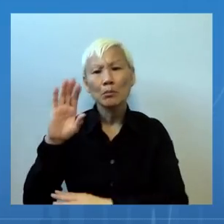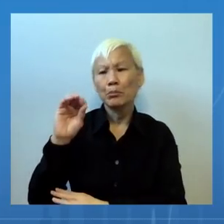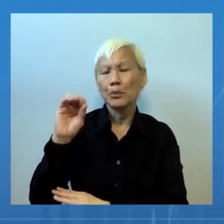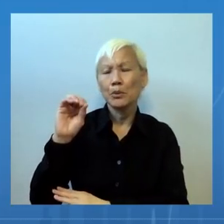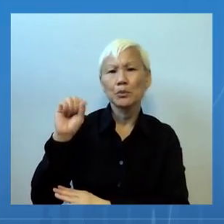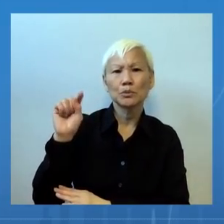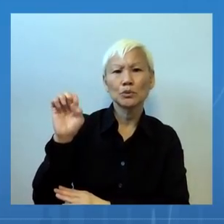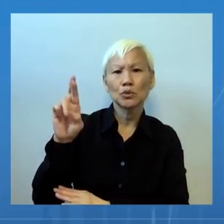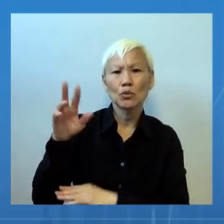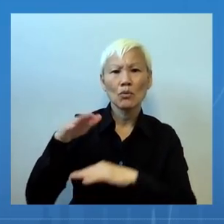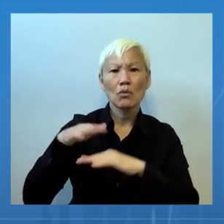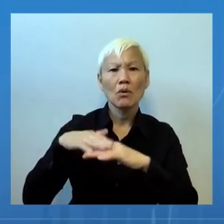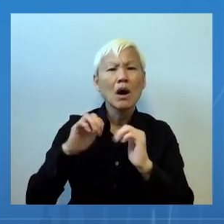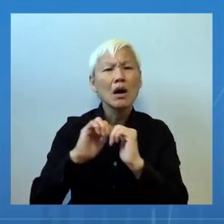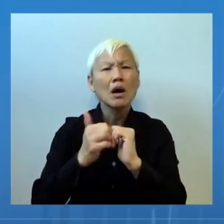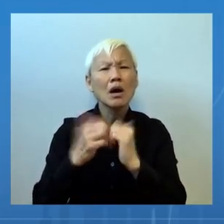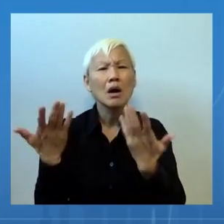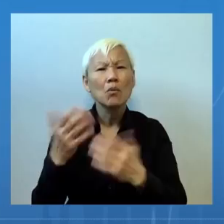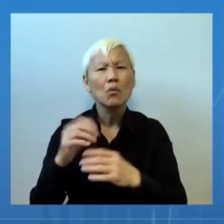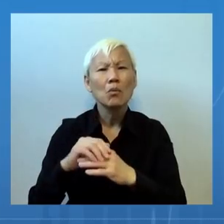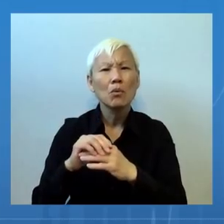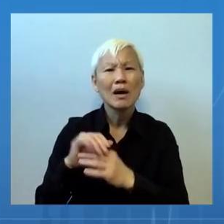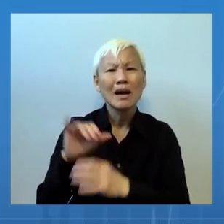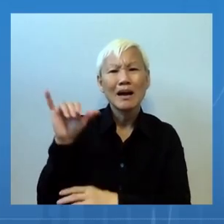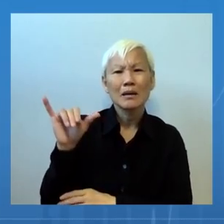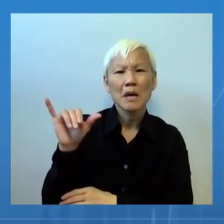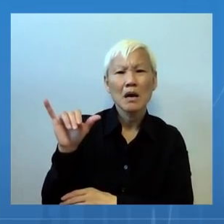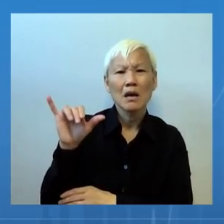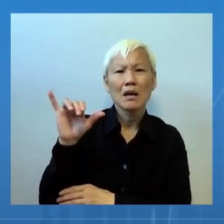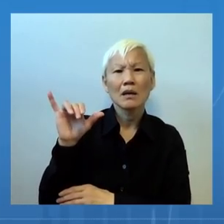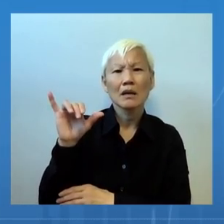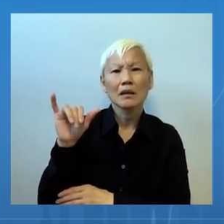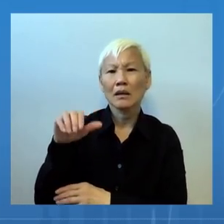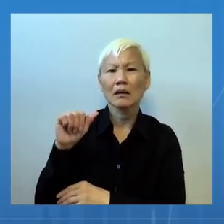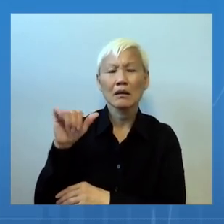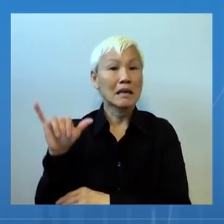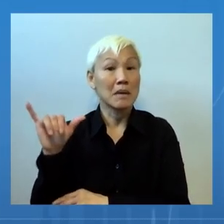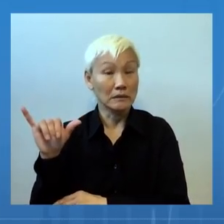which we know correlates very much with protection. Next slide.